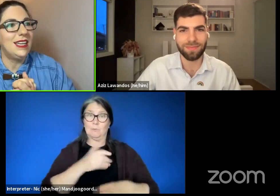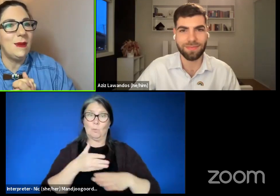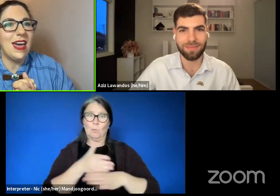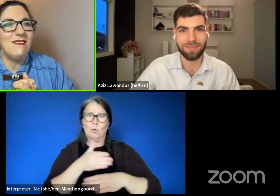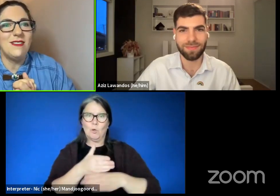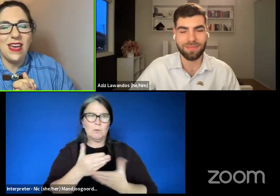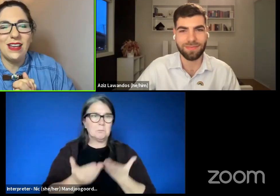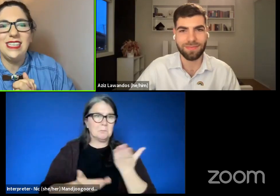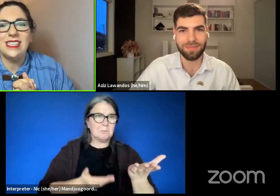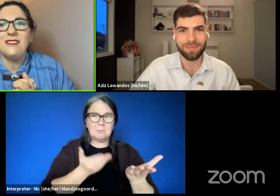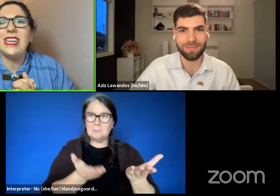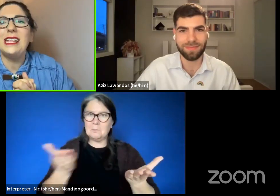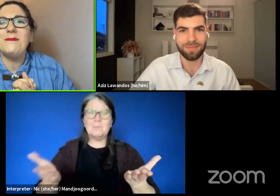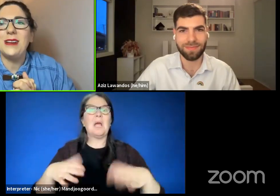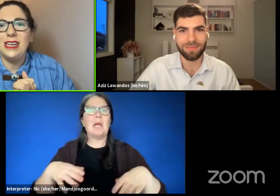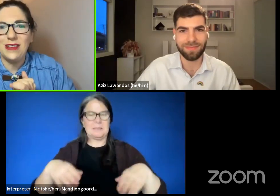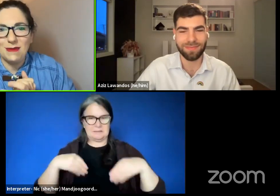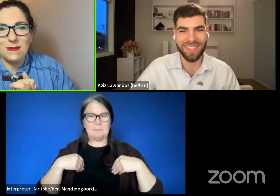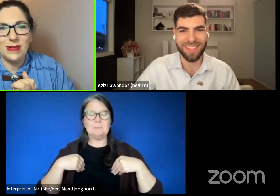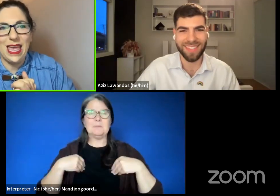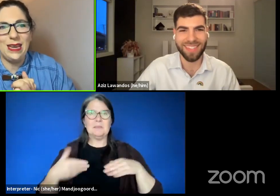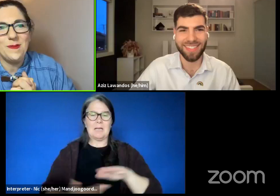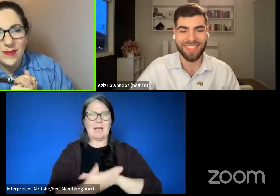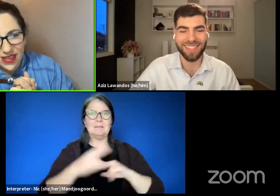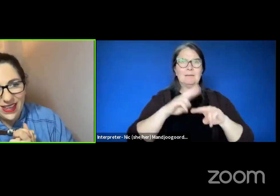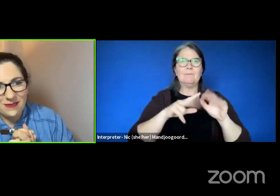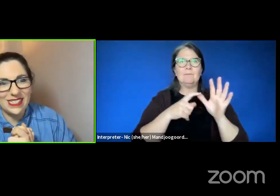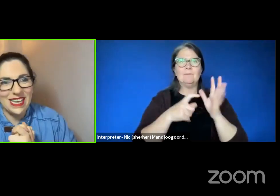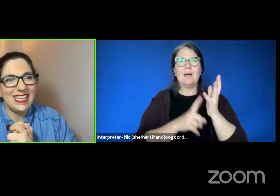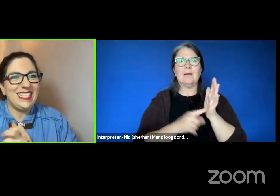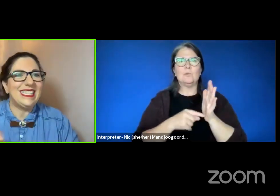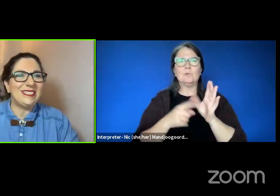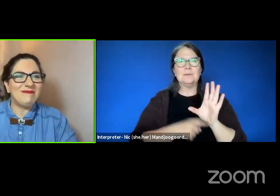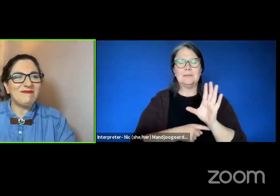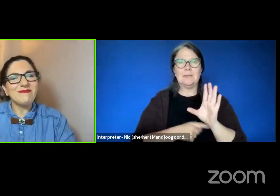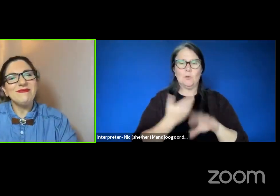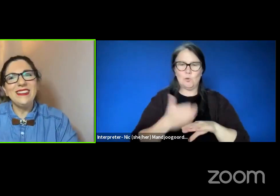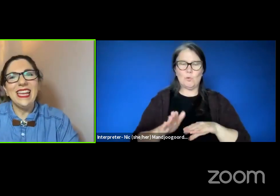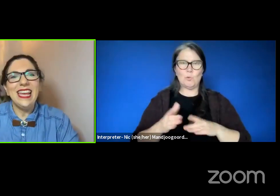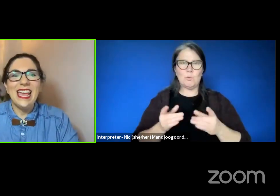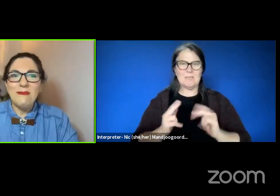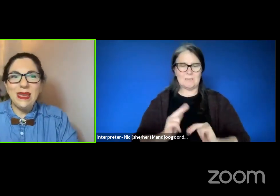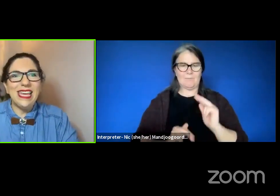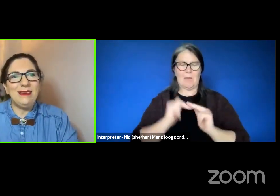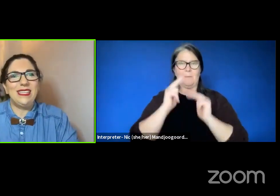This work has been present. ed to various stakeholders and accepted as part of the faculty es curriculum redevelopment plan curriculum redevelopment plan.